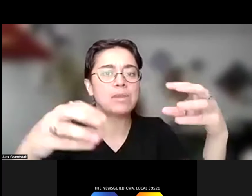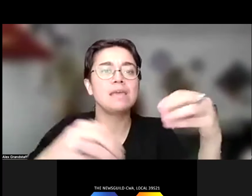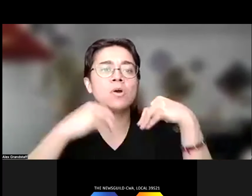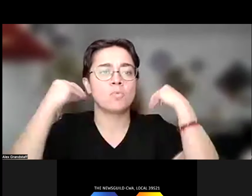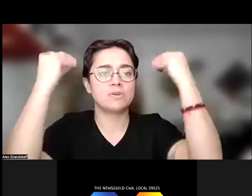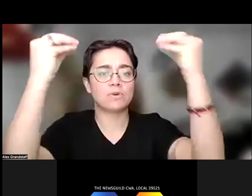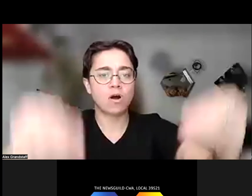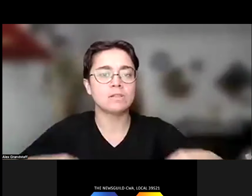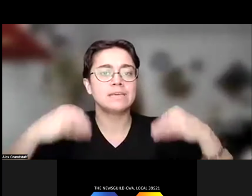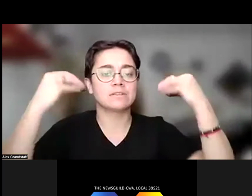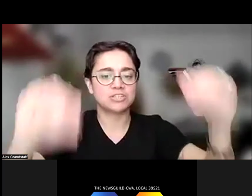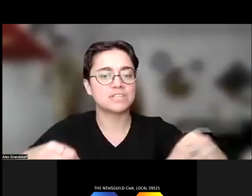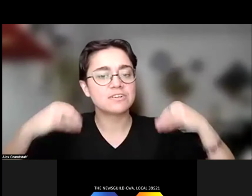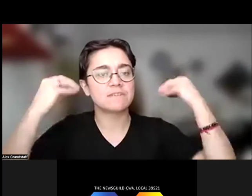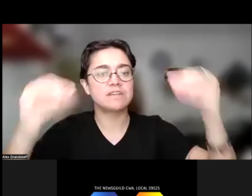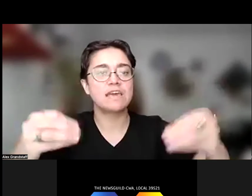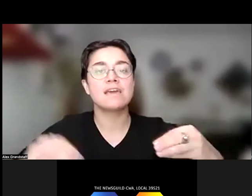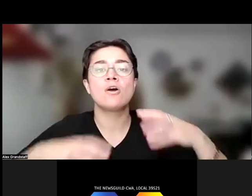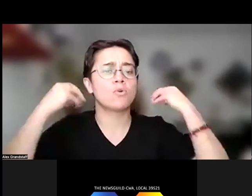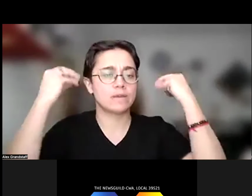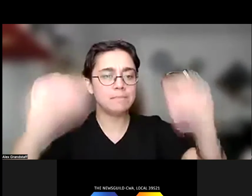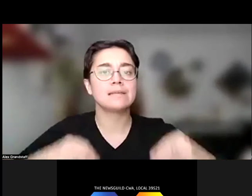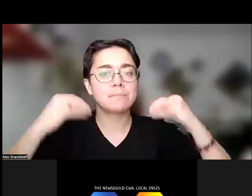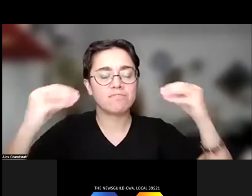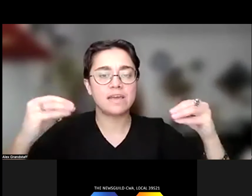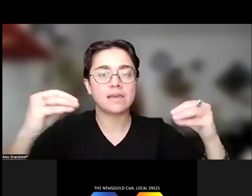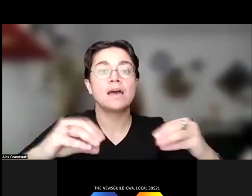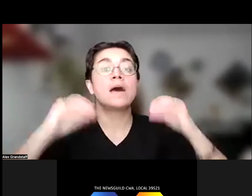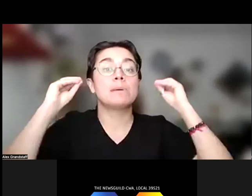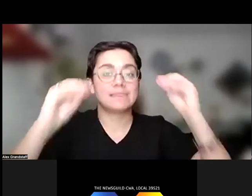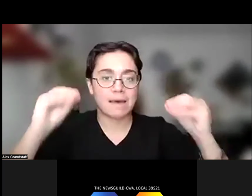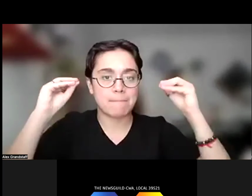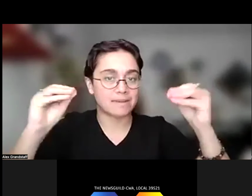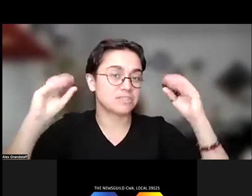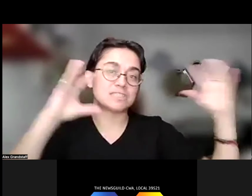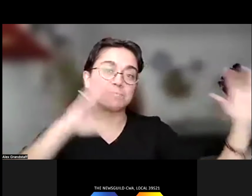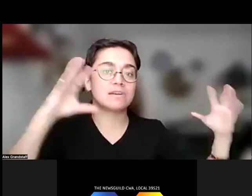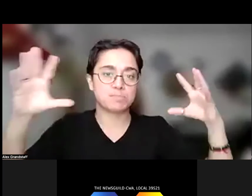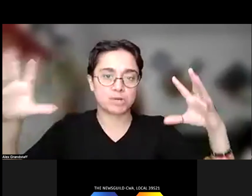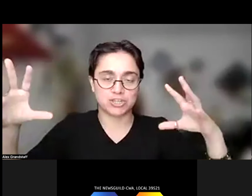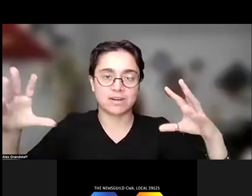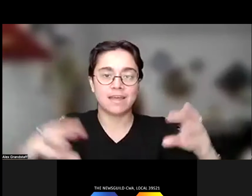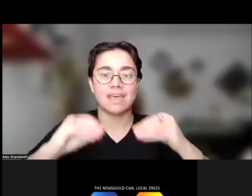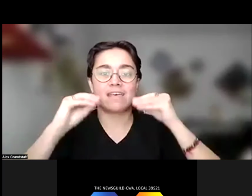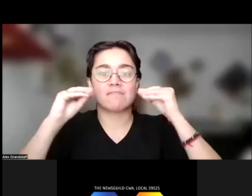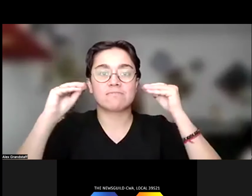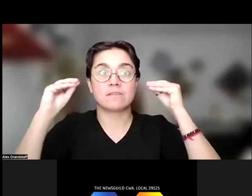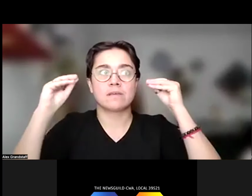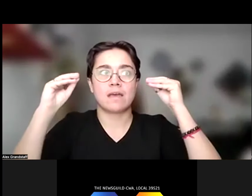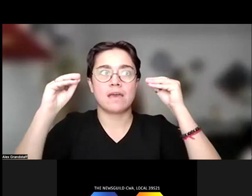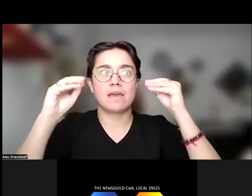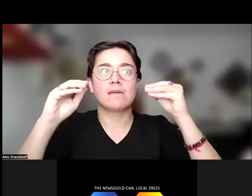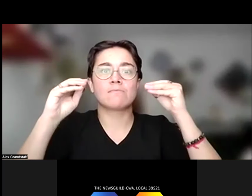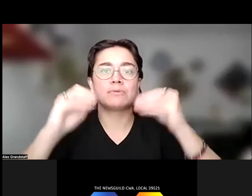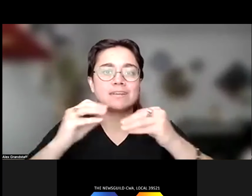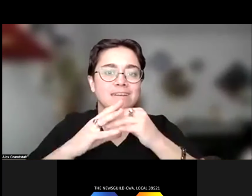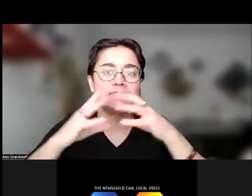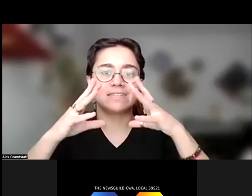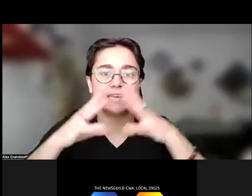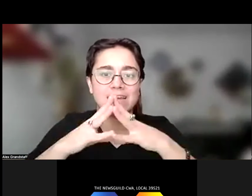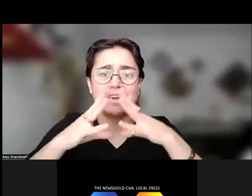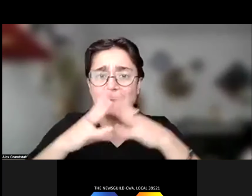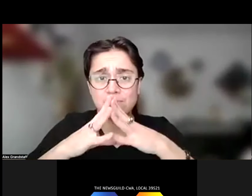the national advocacy work, I know that it can